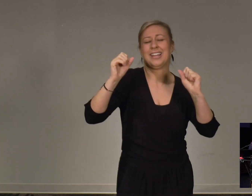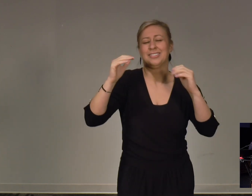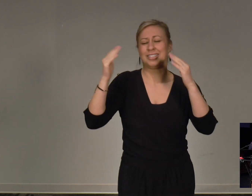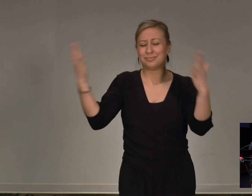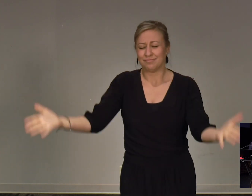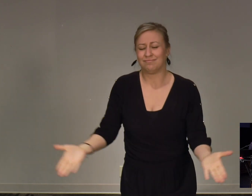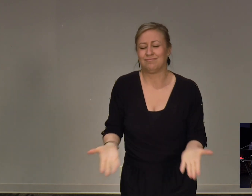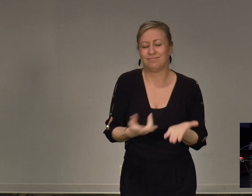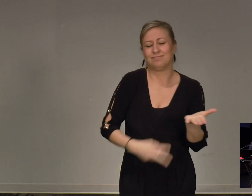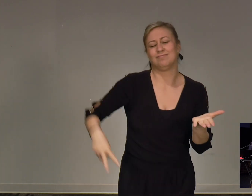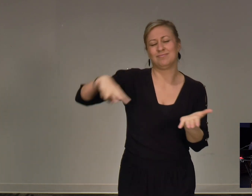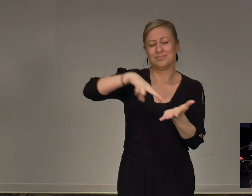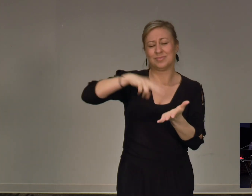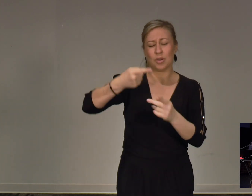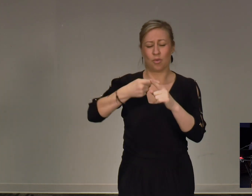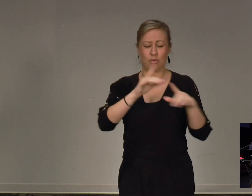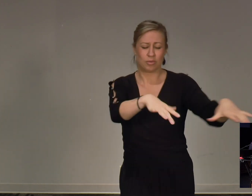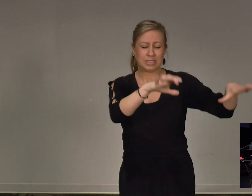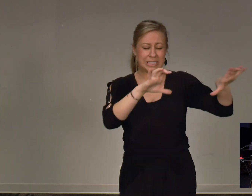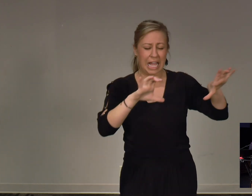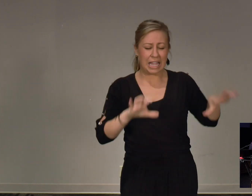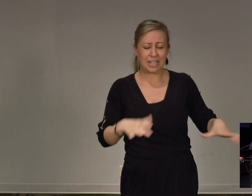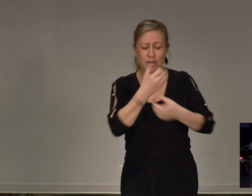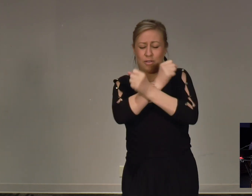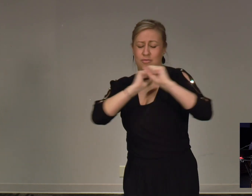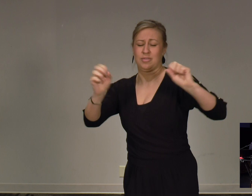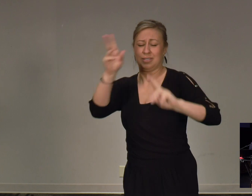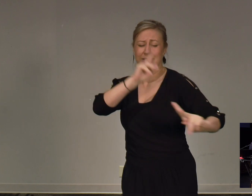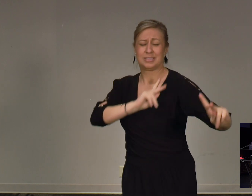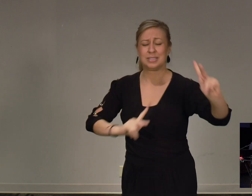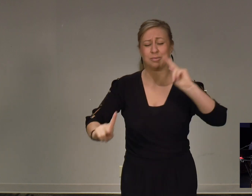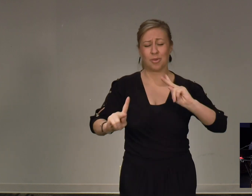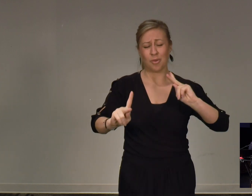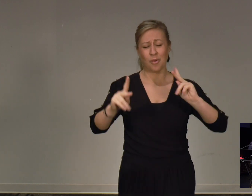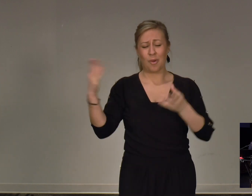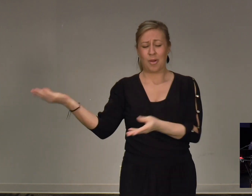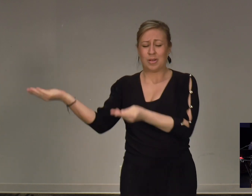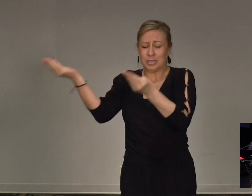Yours is the Name that frees captives. It brings hope to those who are hopeless